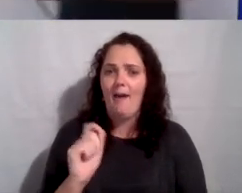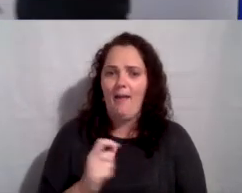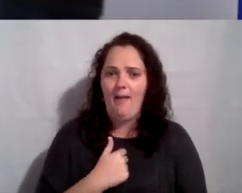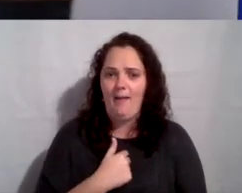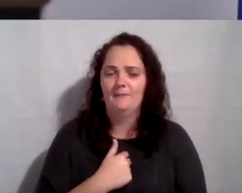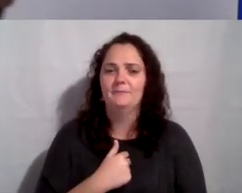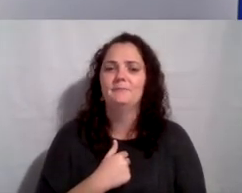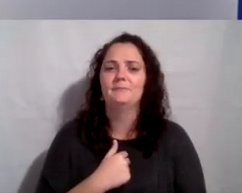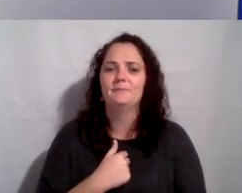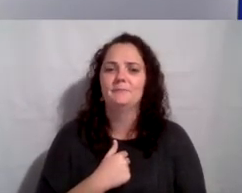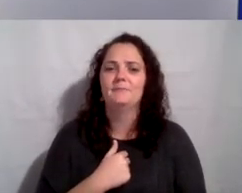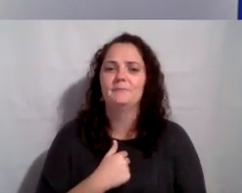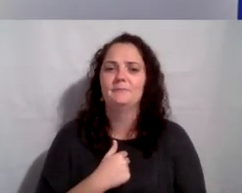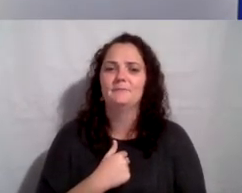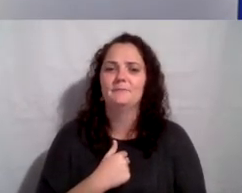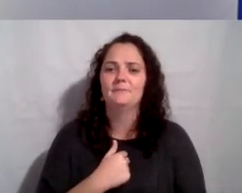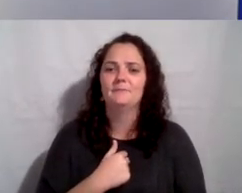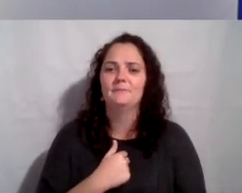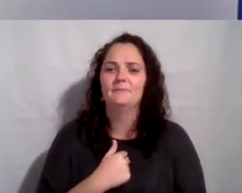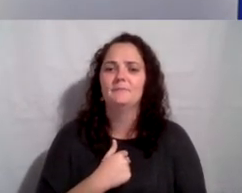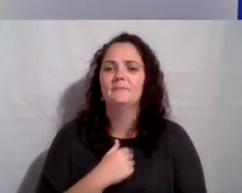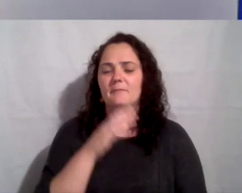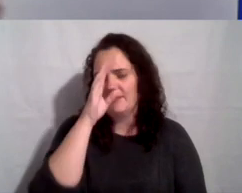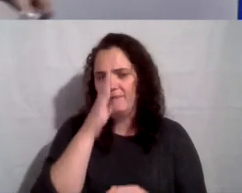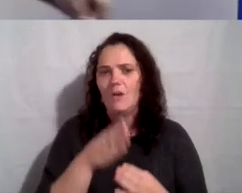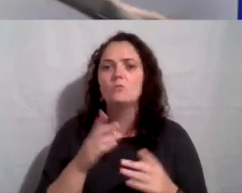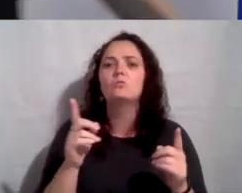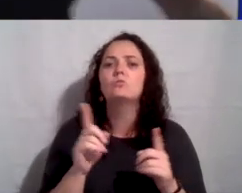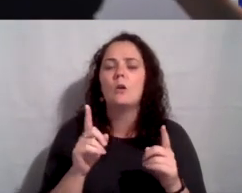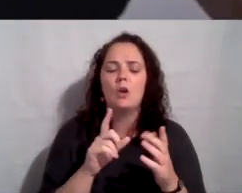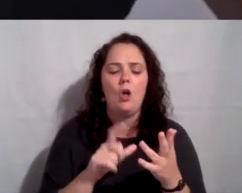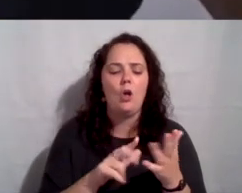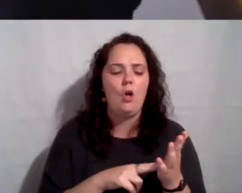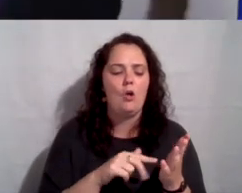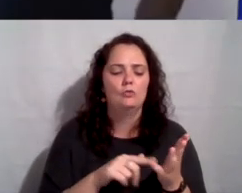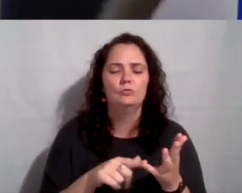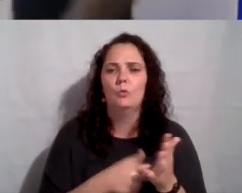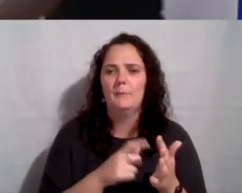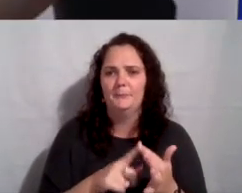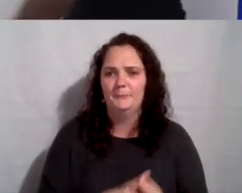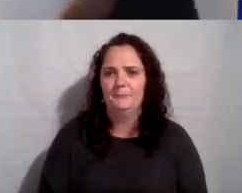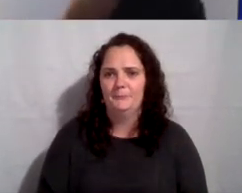again for this one and I'm going to focus on that strong contour alright and I'm going to begin again